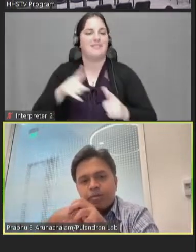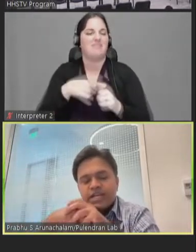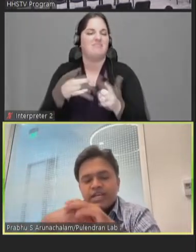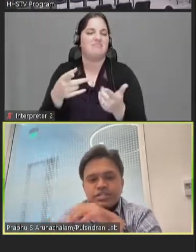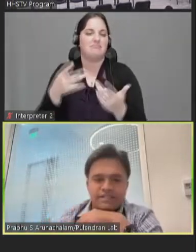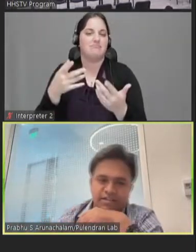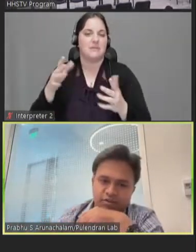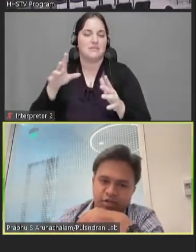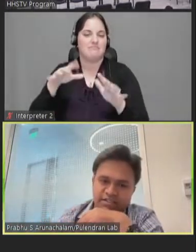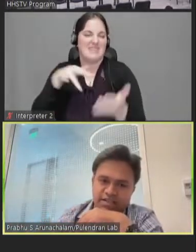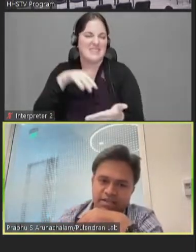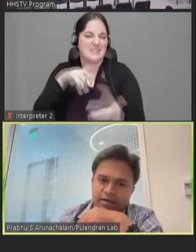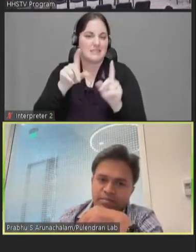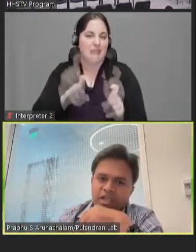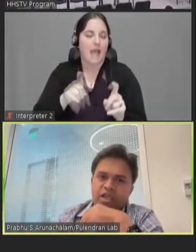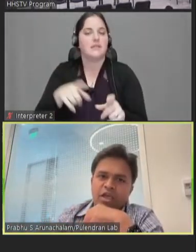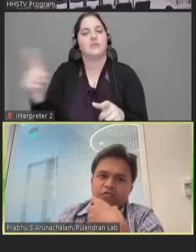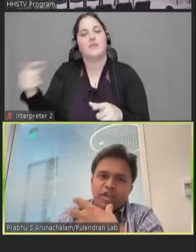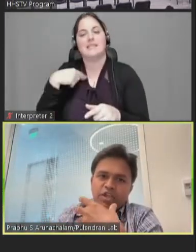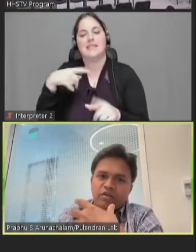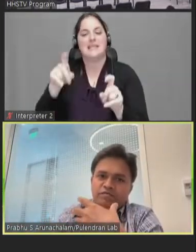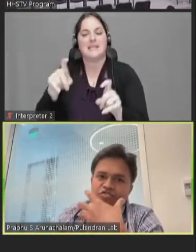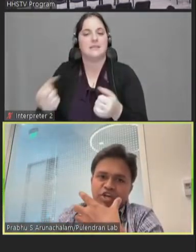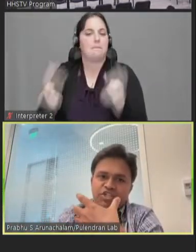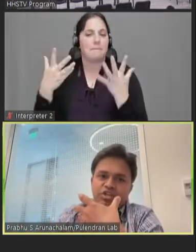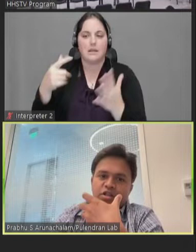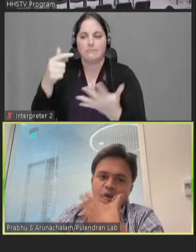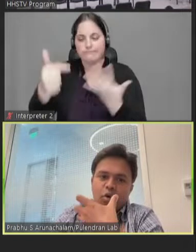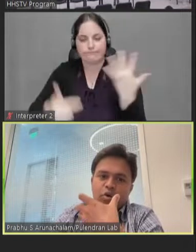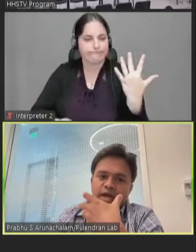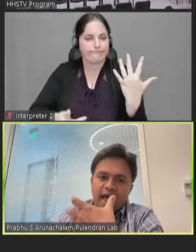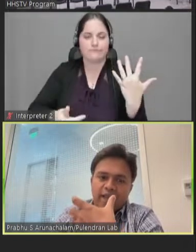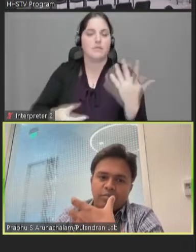combinations. And as you can see here, when you give the traditional old alum,